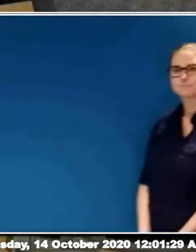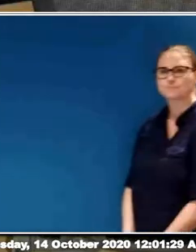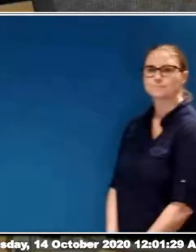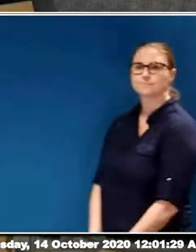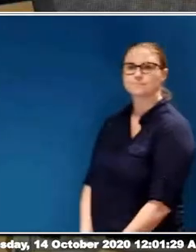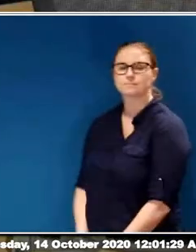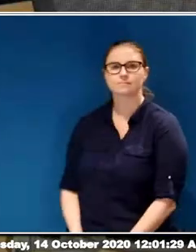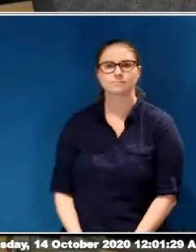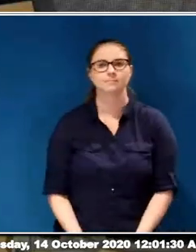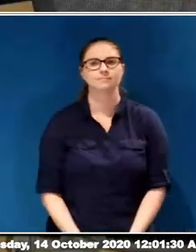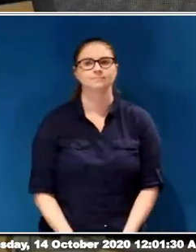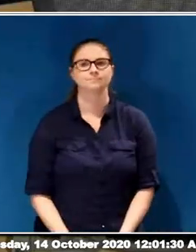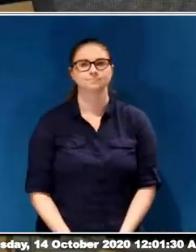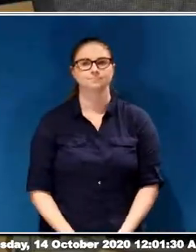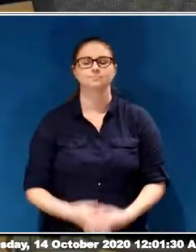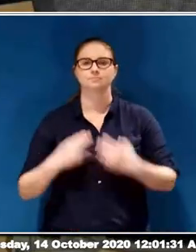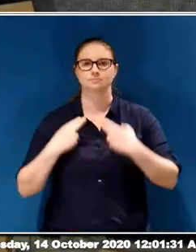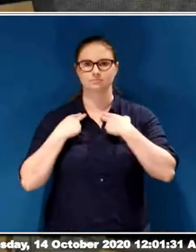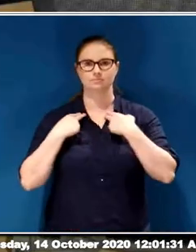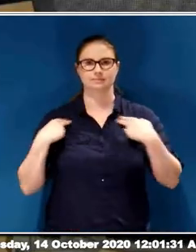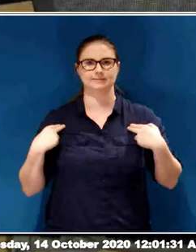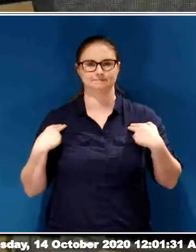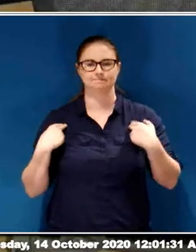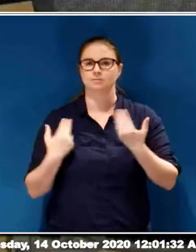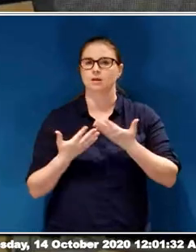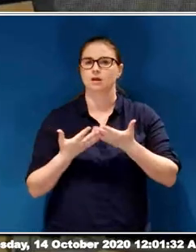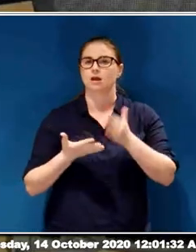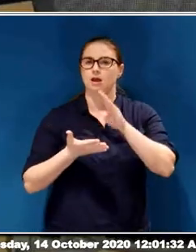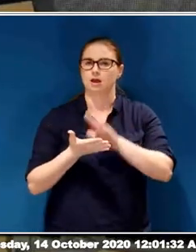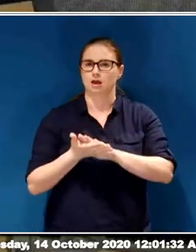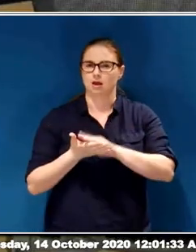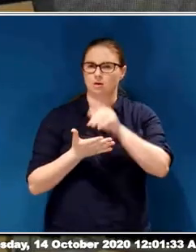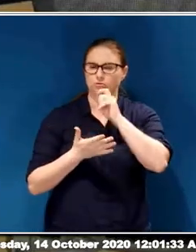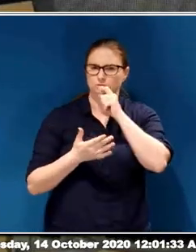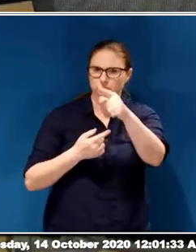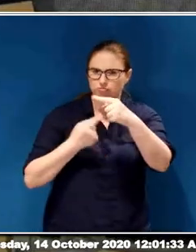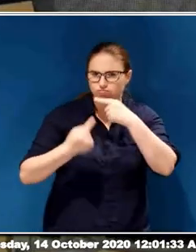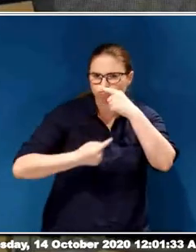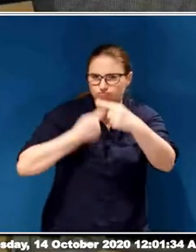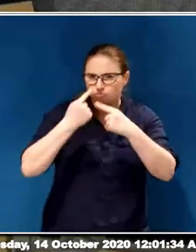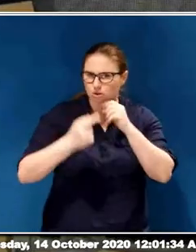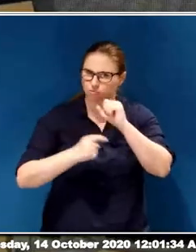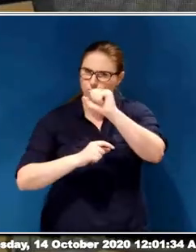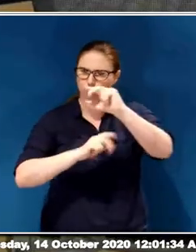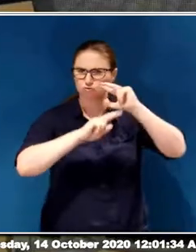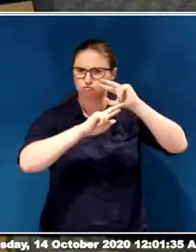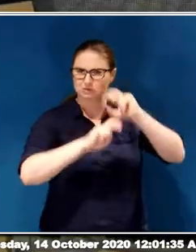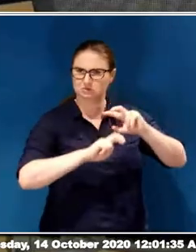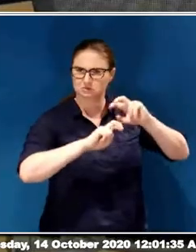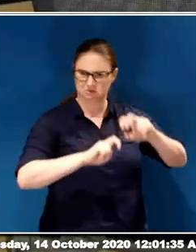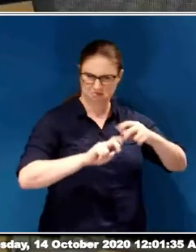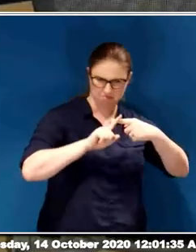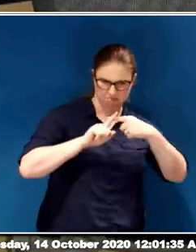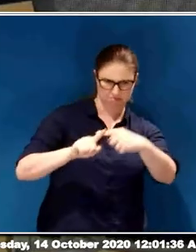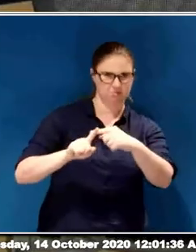DR de BRUIN: My research focuses on inclusive education all the way along the pipeline from policy to practice.